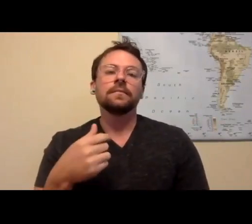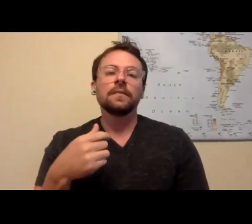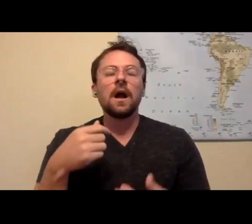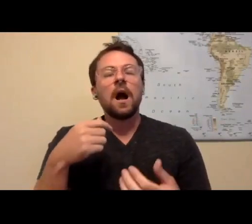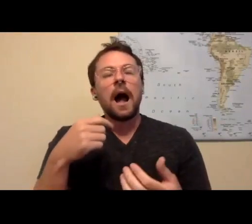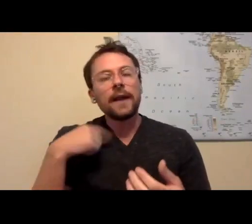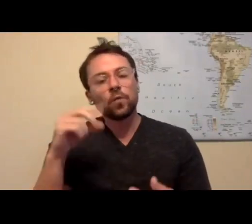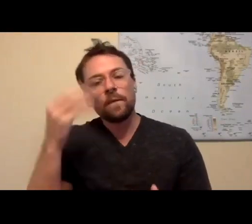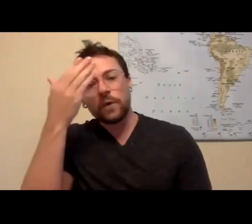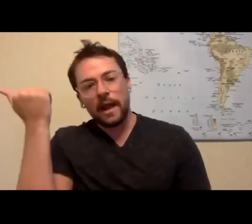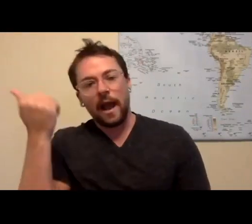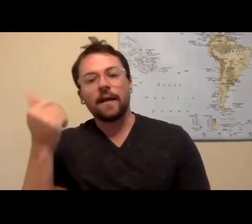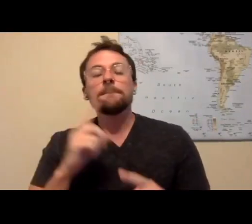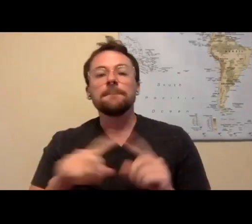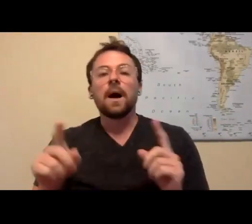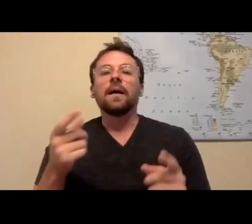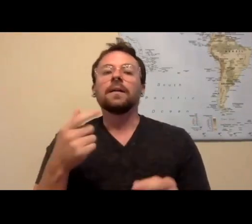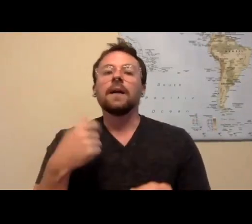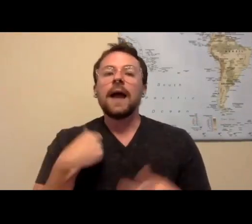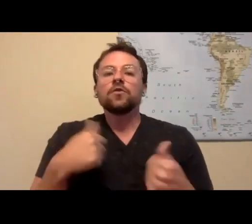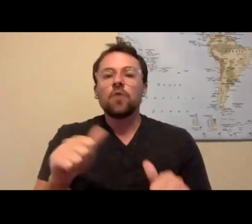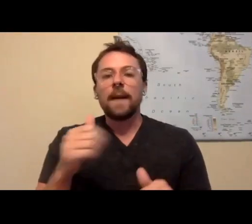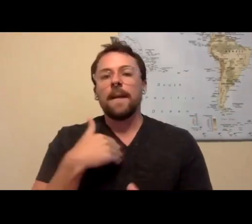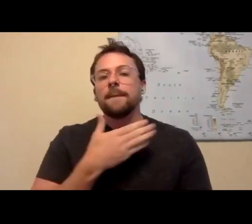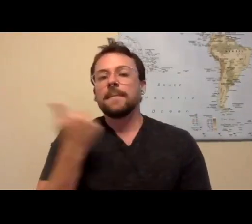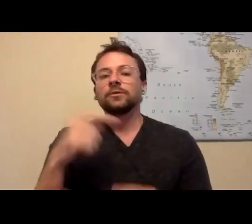For me, I do forget sometimes.